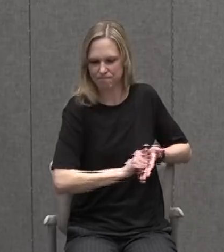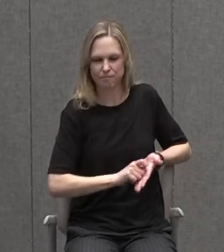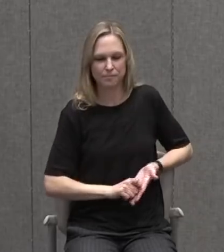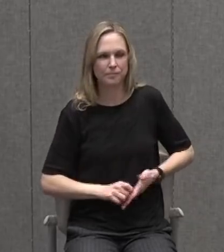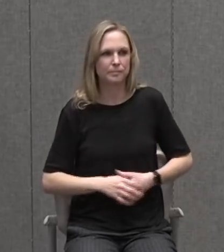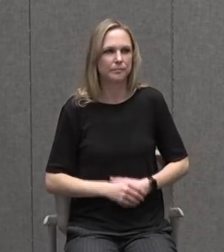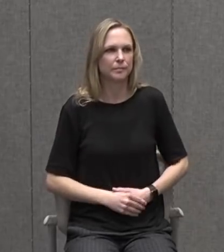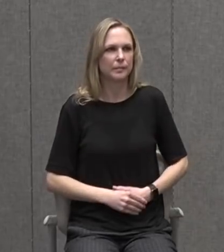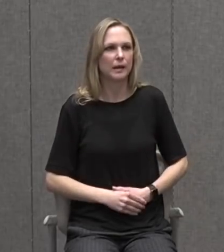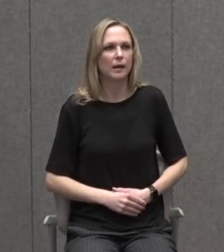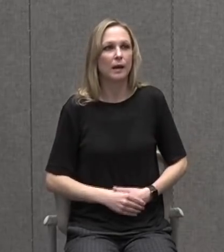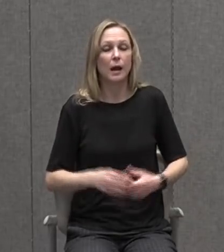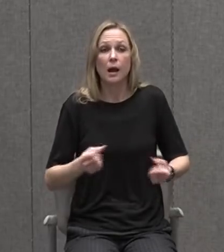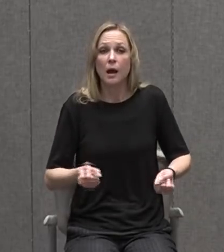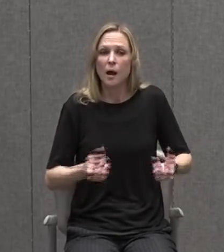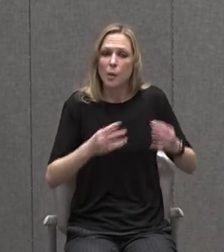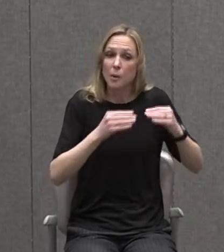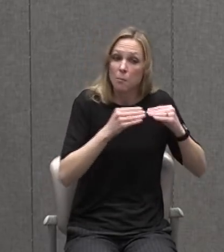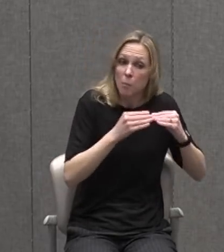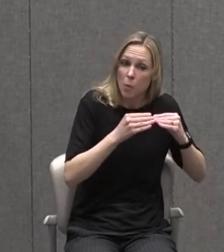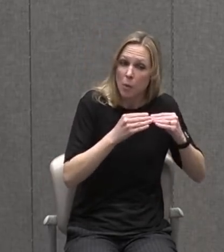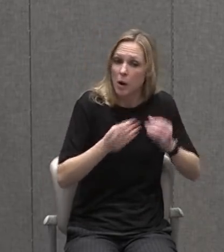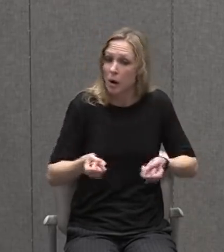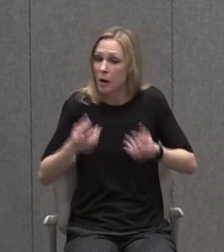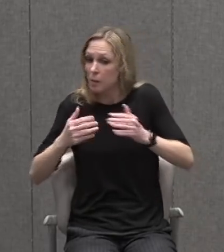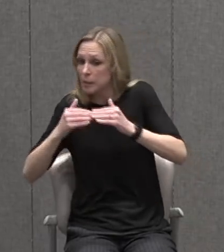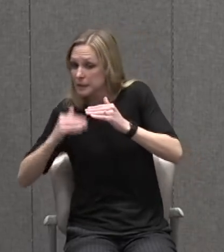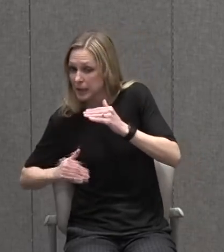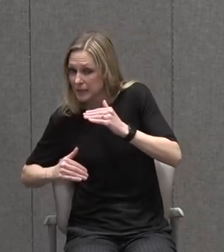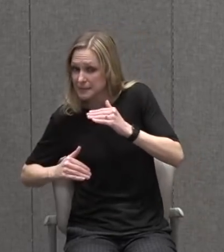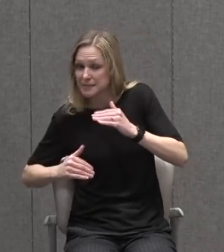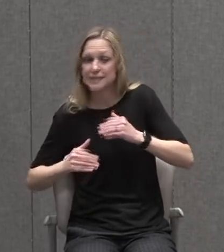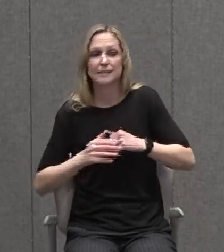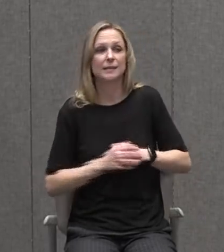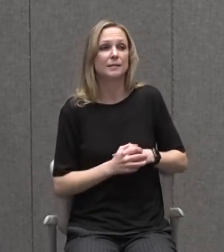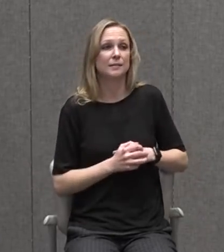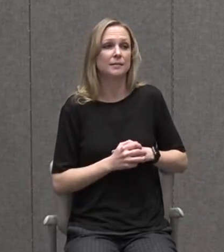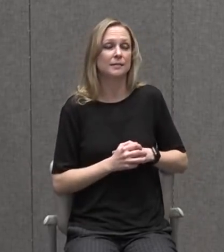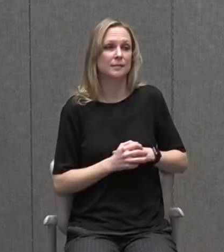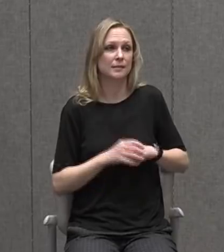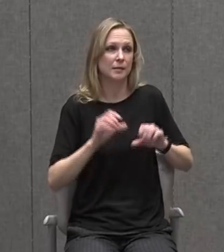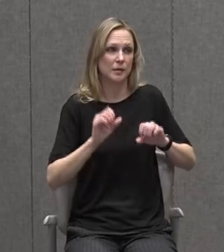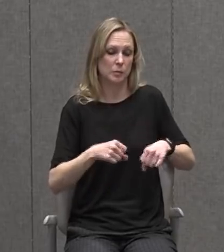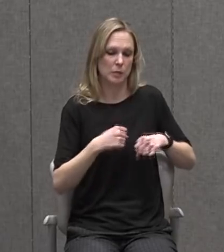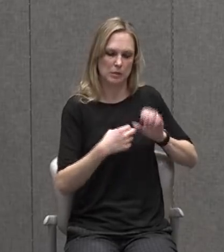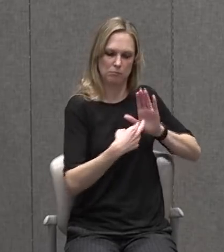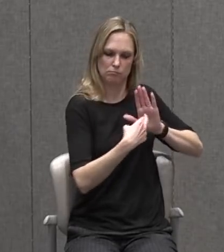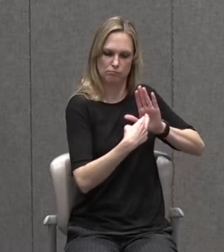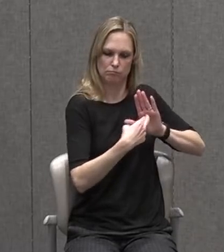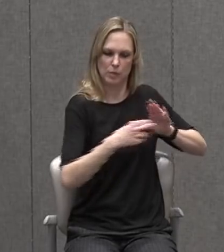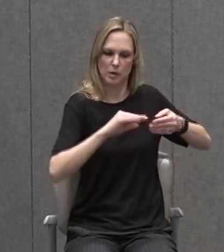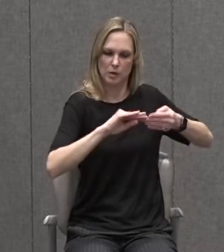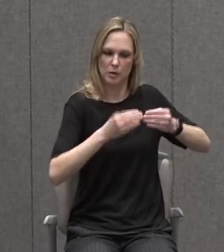at how much more or how much less we can make and represent this number in a different way.